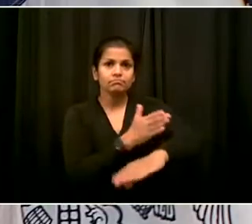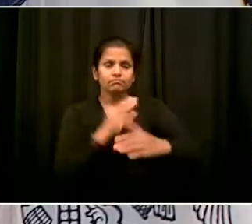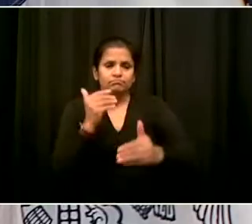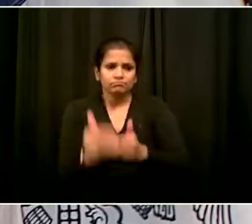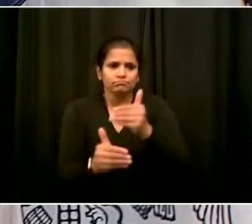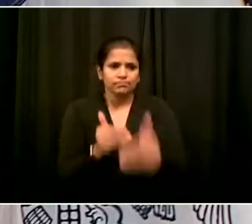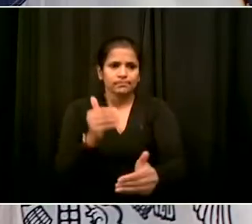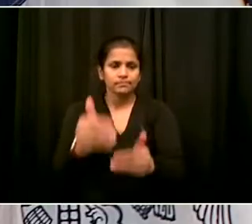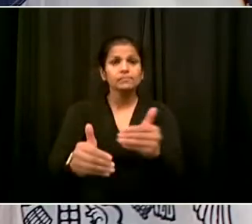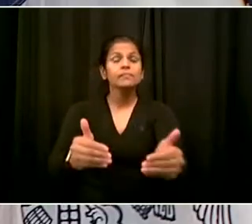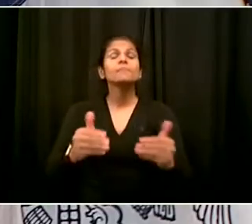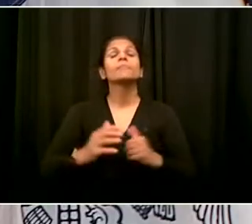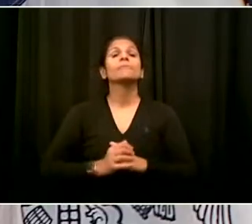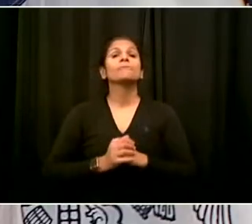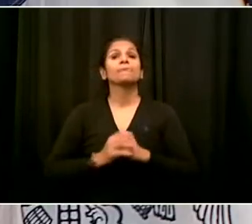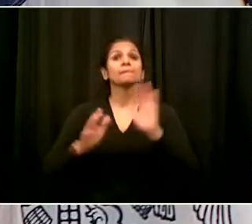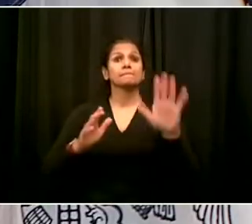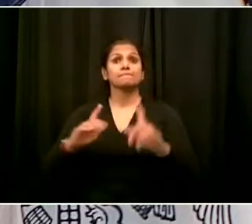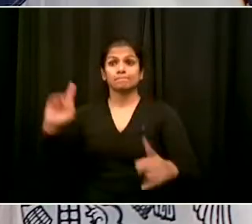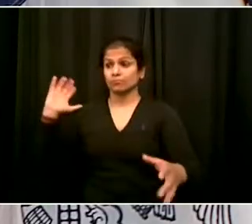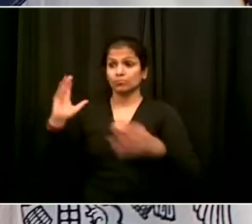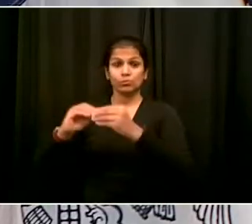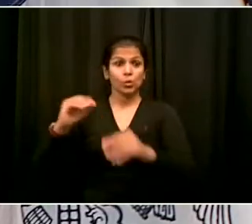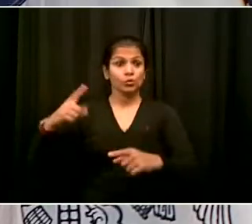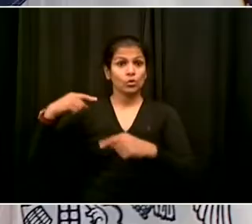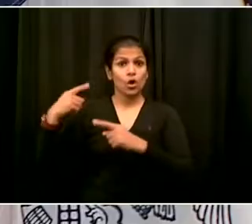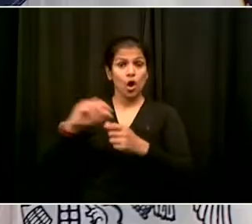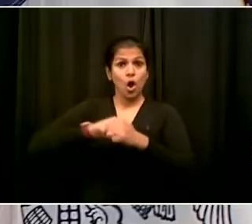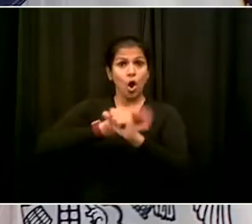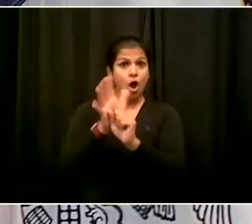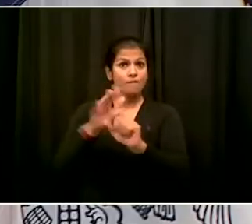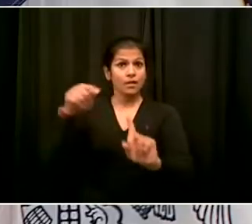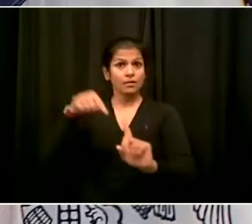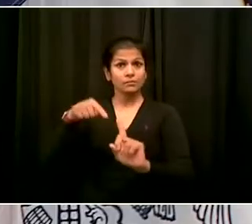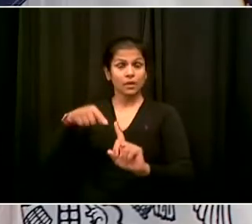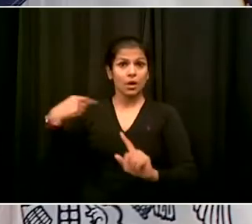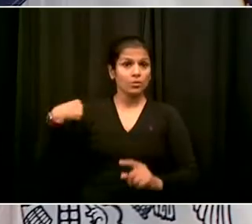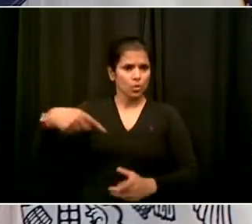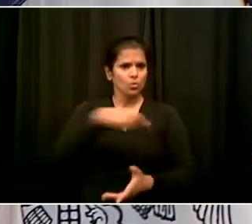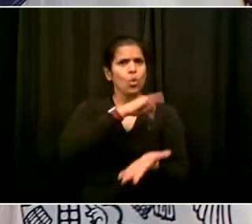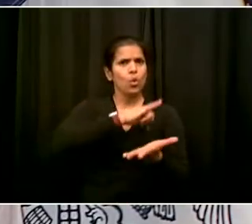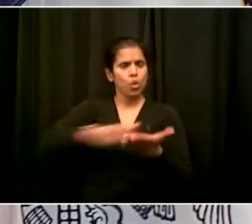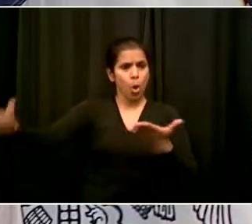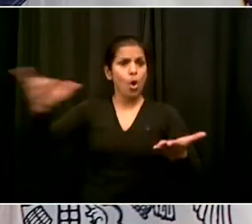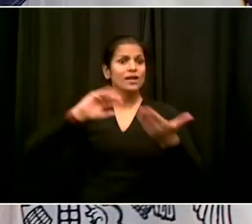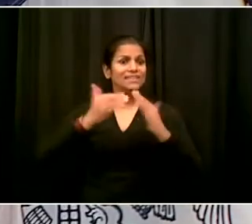ALL, THIS CITY RECOVERING AS WE MOVE FORWARD AND HAVING THE ABILITY TO BE A GLOBAL LEADER IN